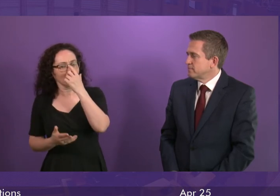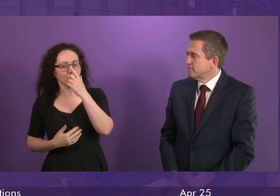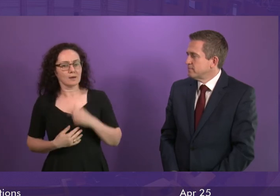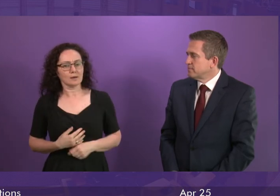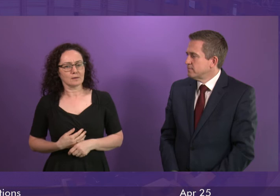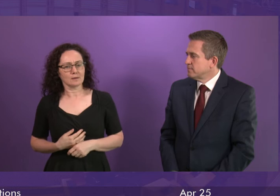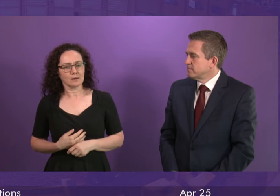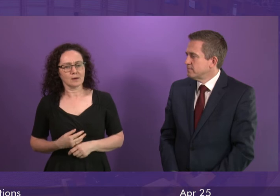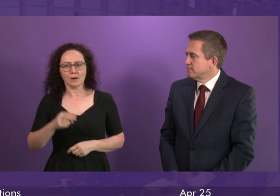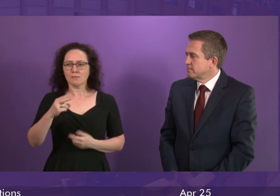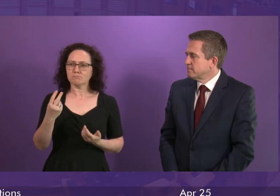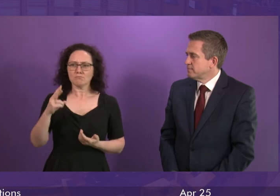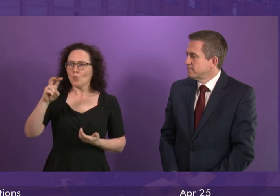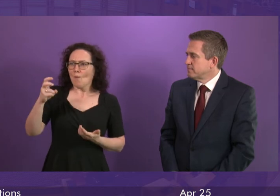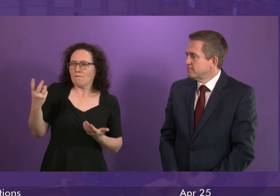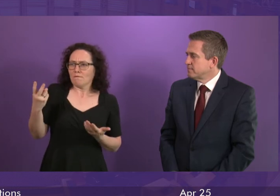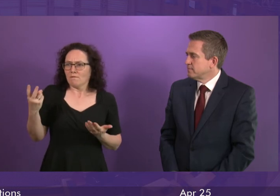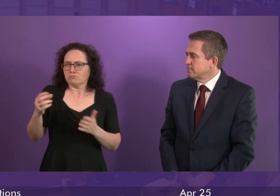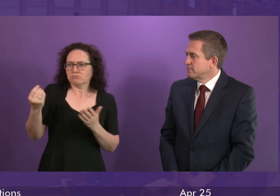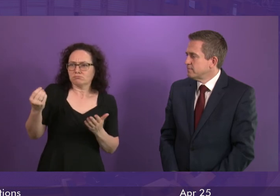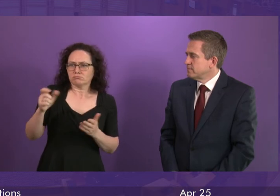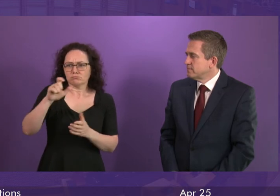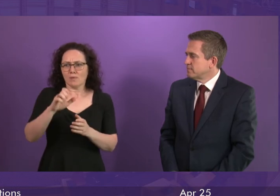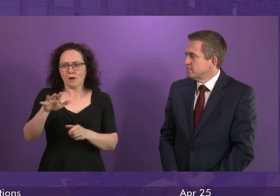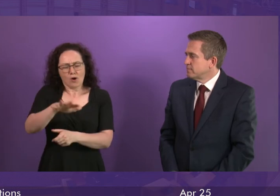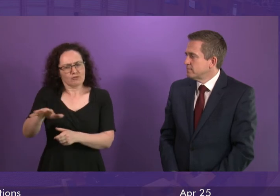Union that have more influence over our future right now than we do are the same size as